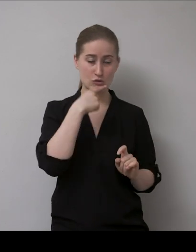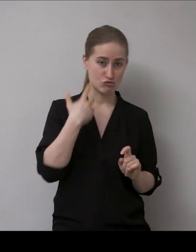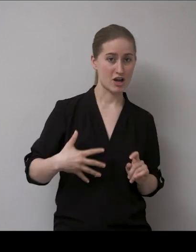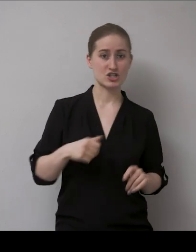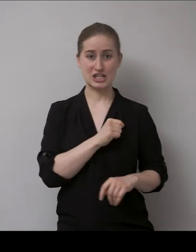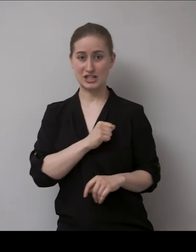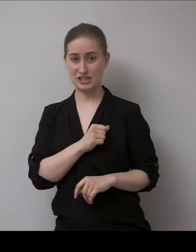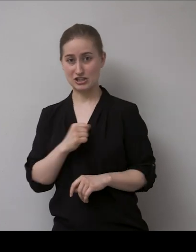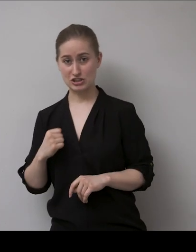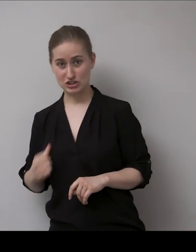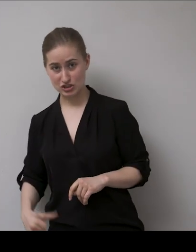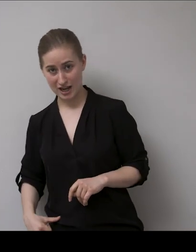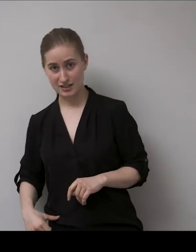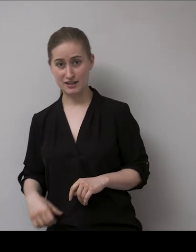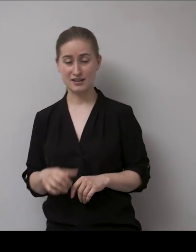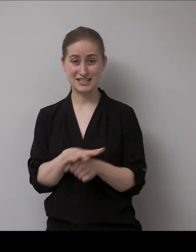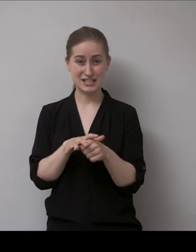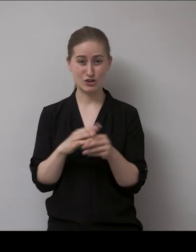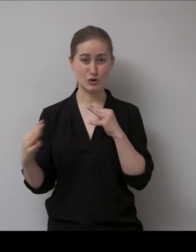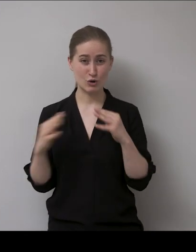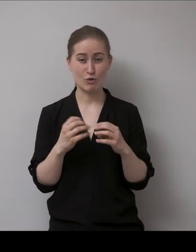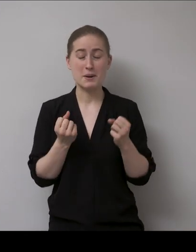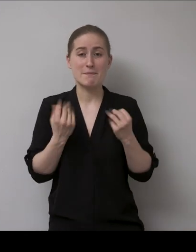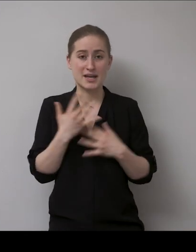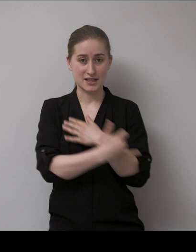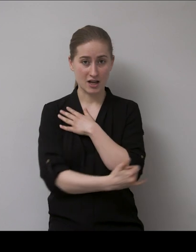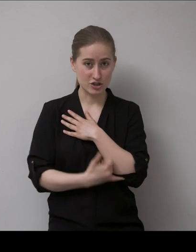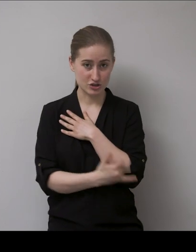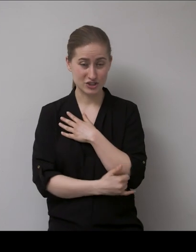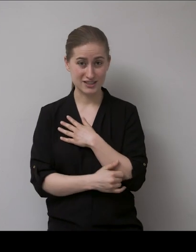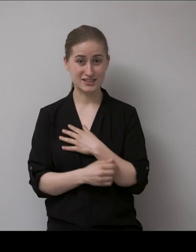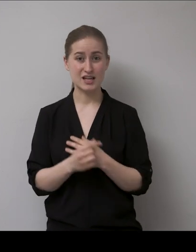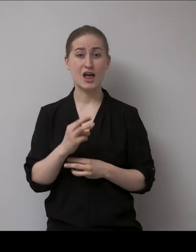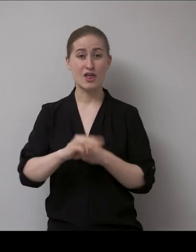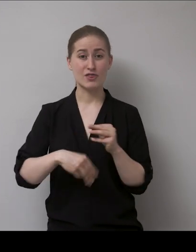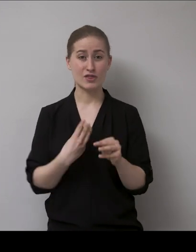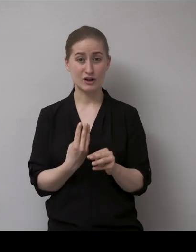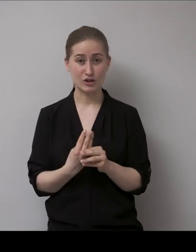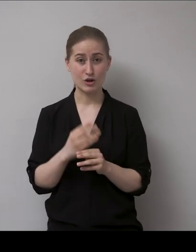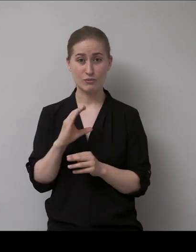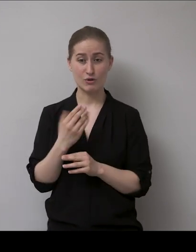territorial wars across several countries, and the globe cholera pandemic.